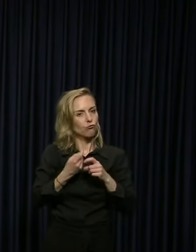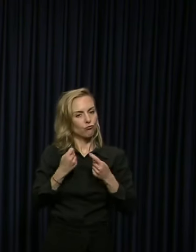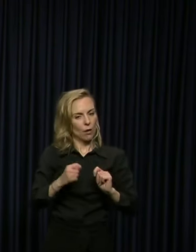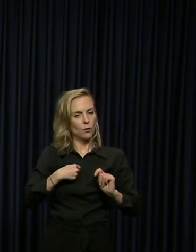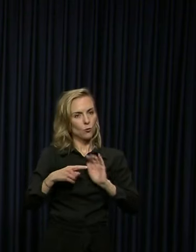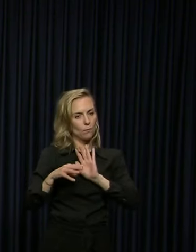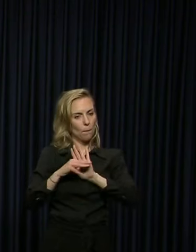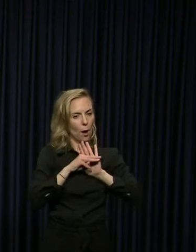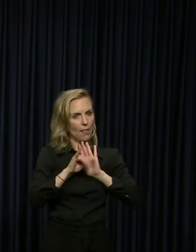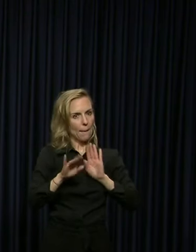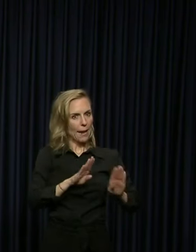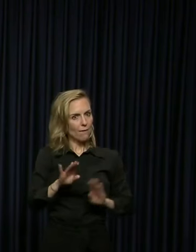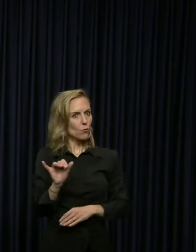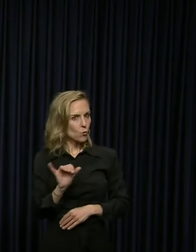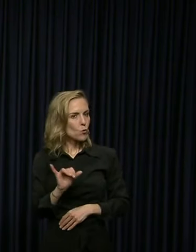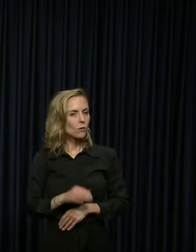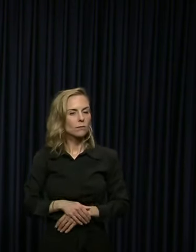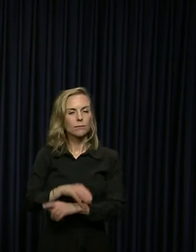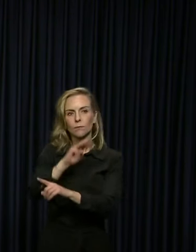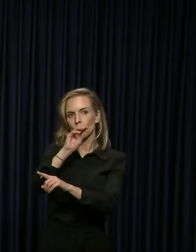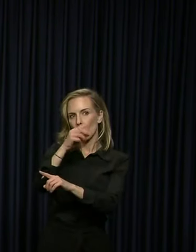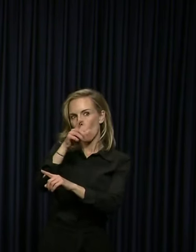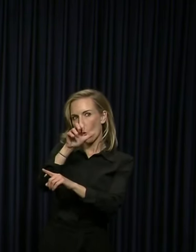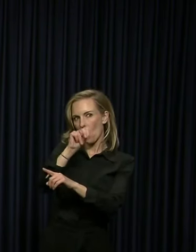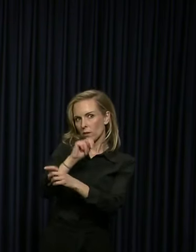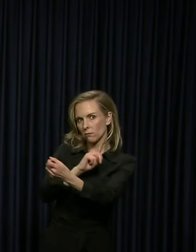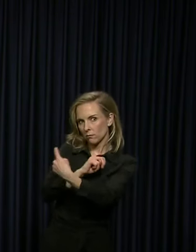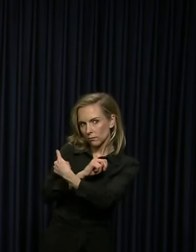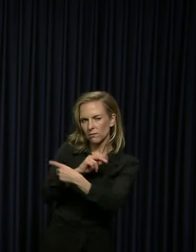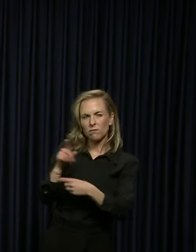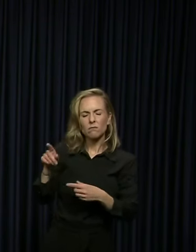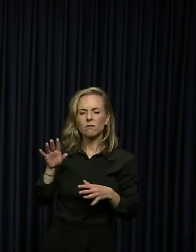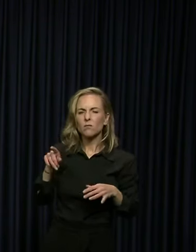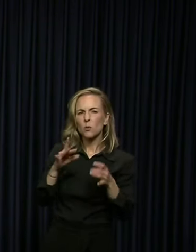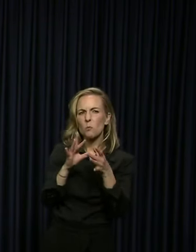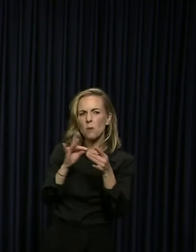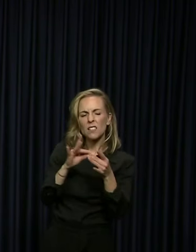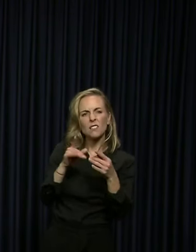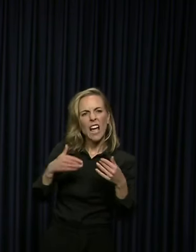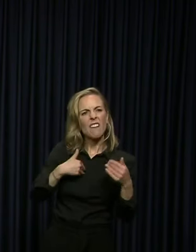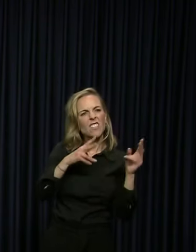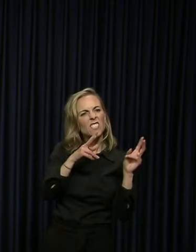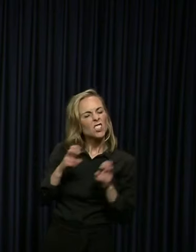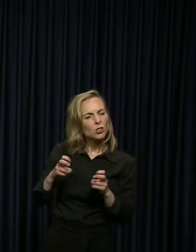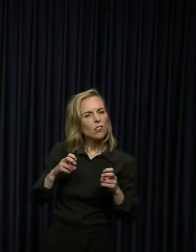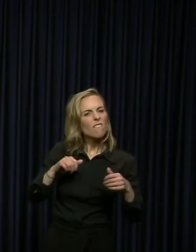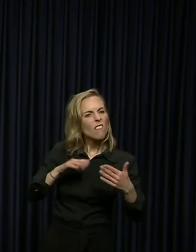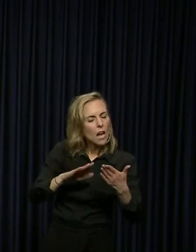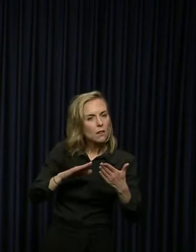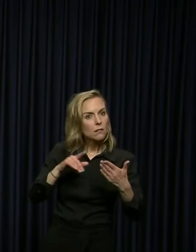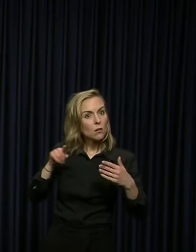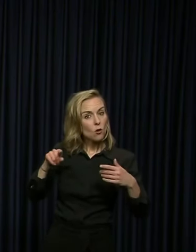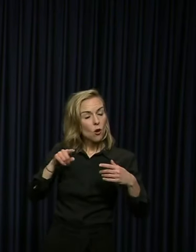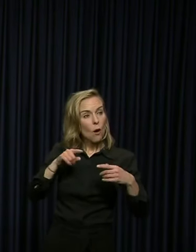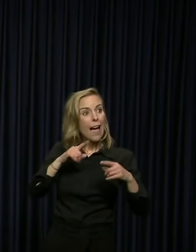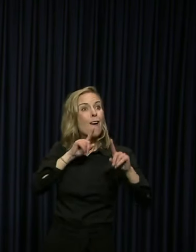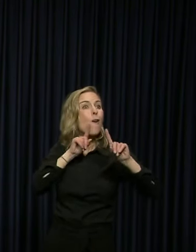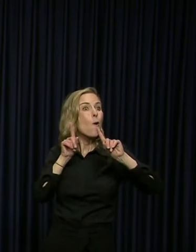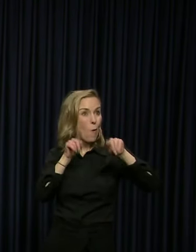WHAT WE'LL FIND OUT IN THE NEXT COUPLE DAYS IS THAT THE FEDERAL